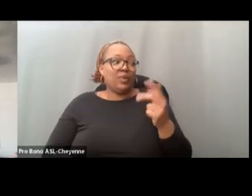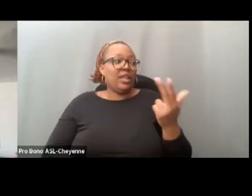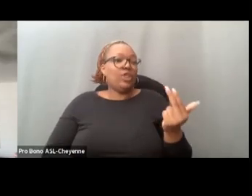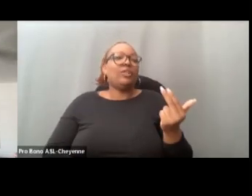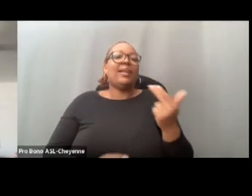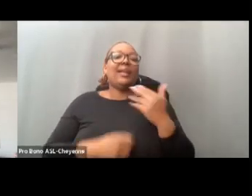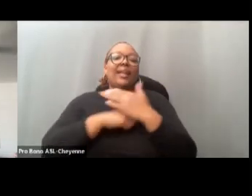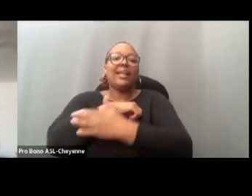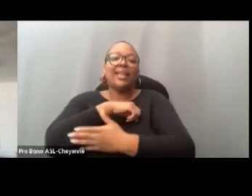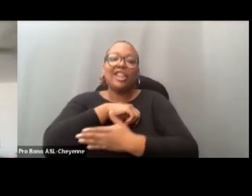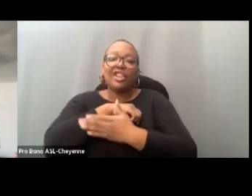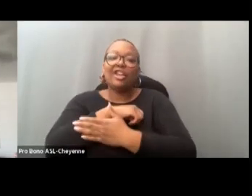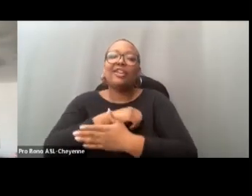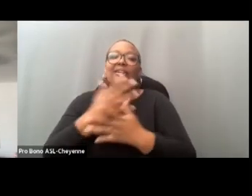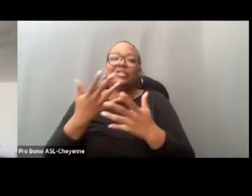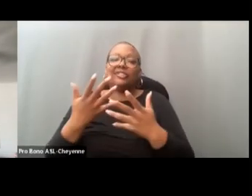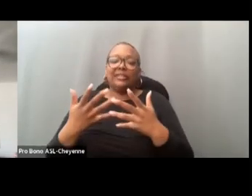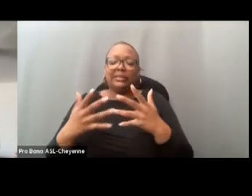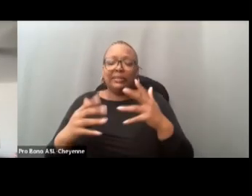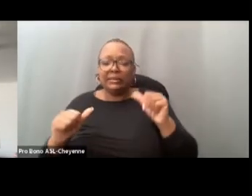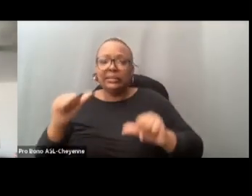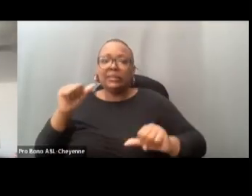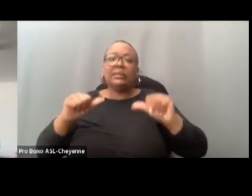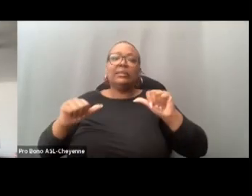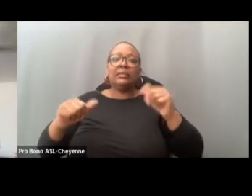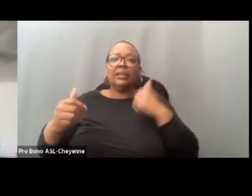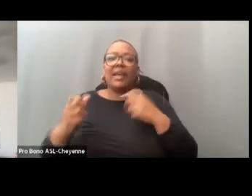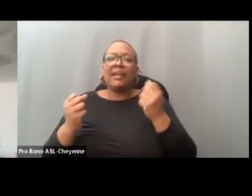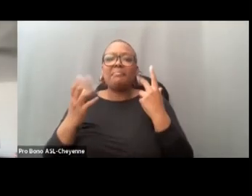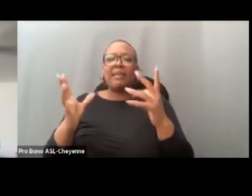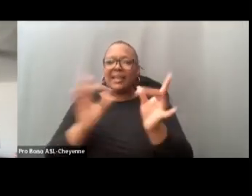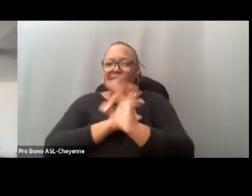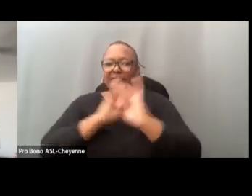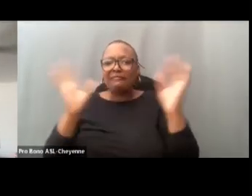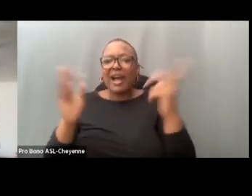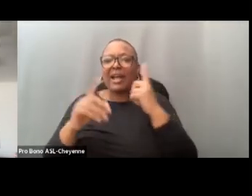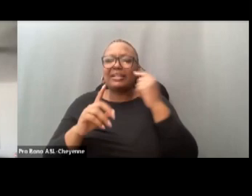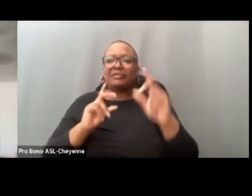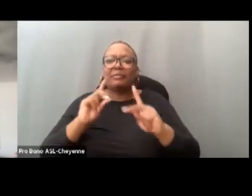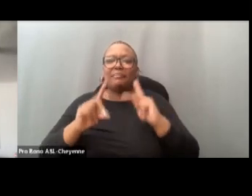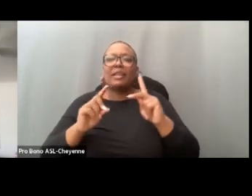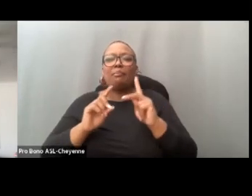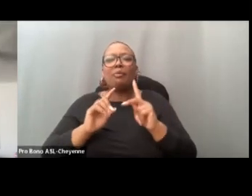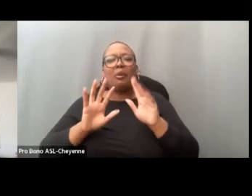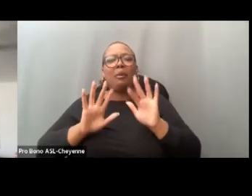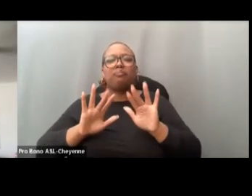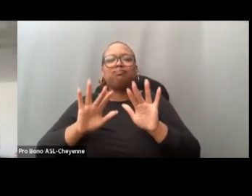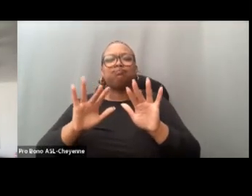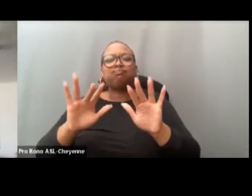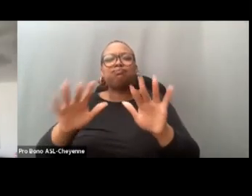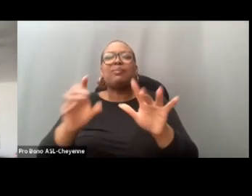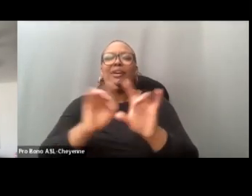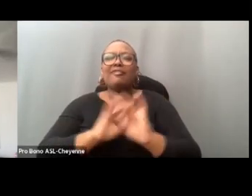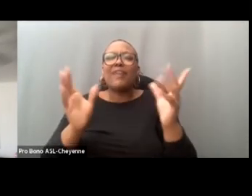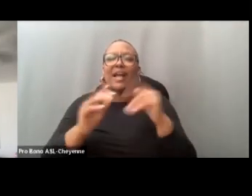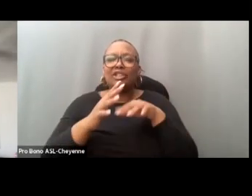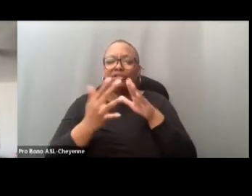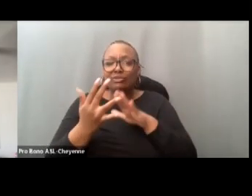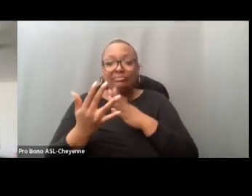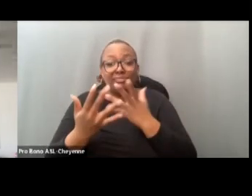has still been wrought with violence from extremists actually spreading throughout the country,